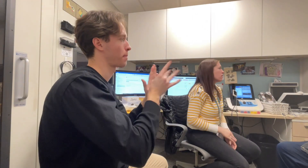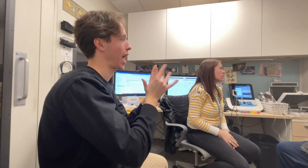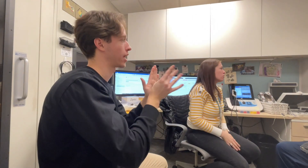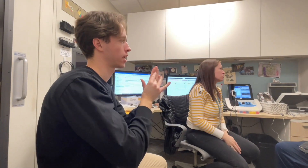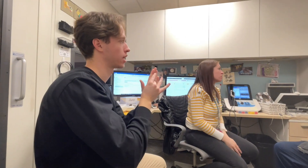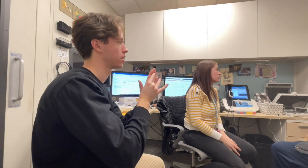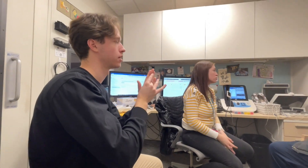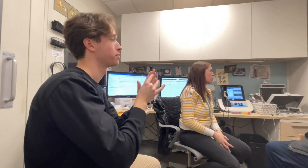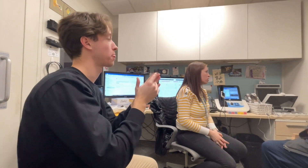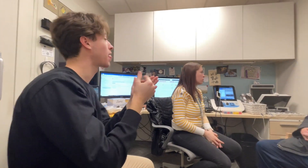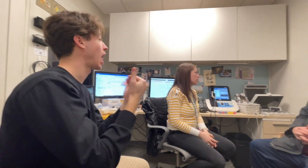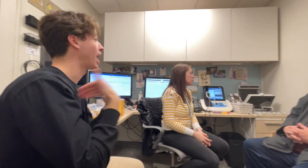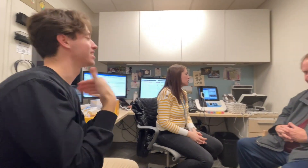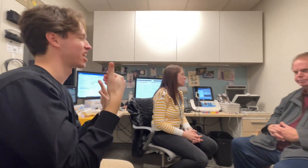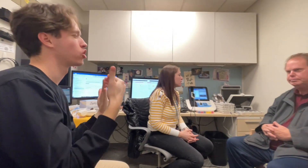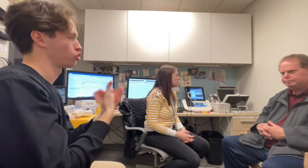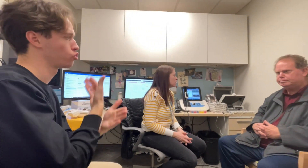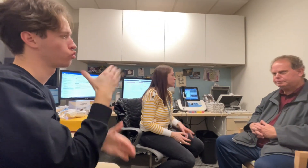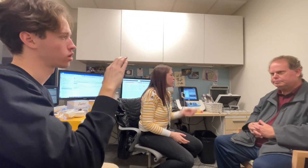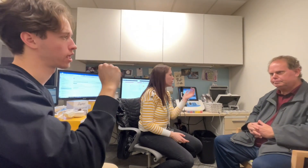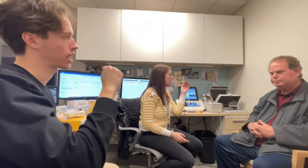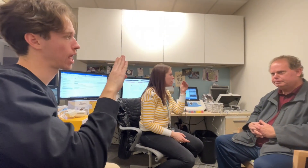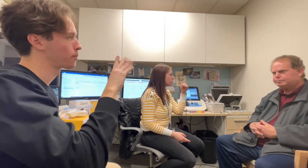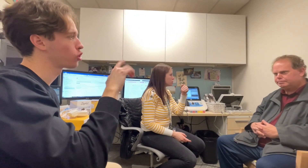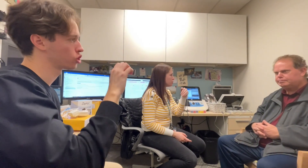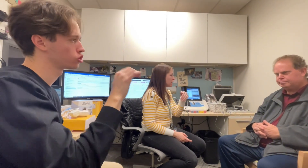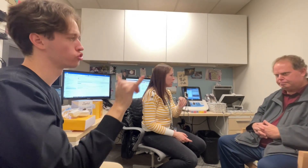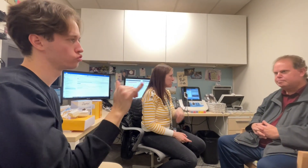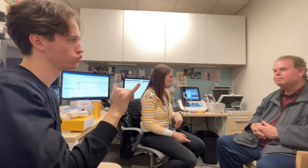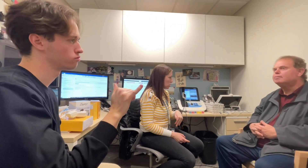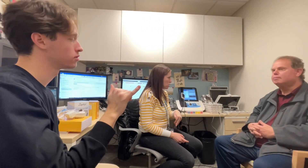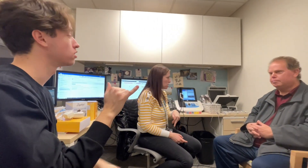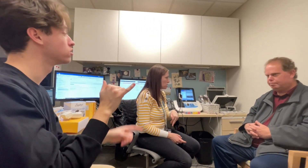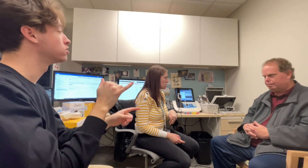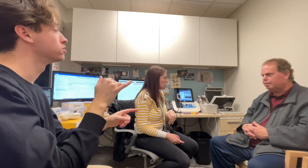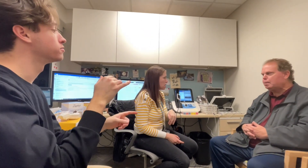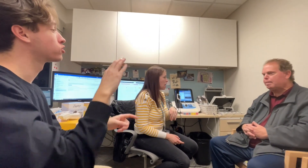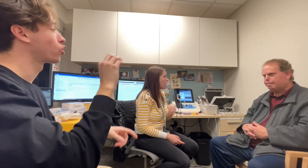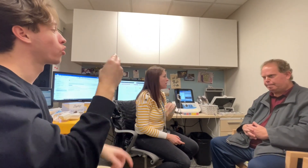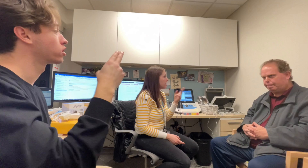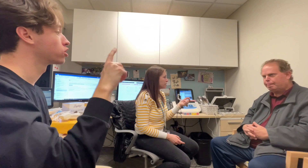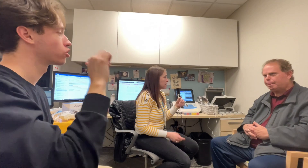that goes with the stronger one um so I'm going to have them ship it here and then next time